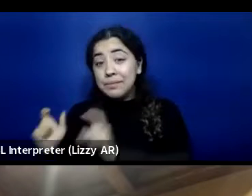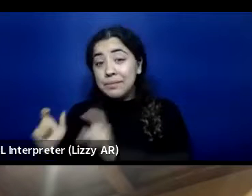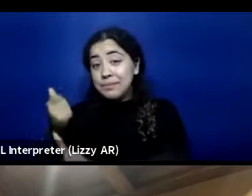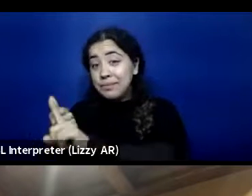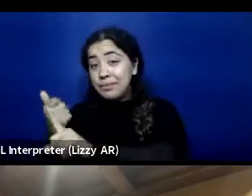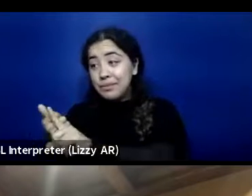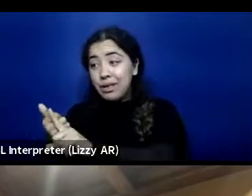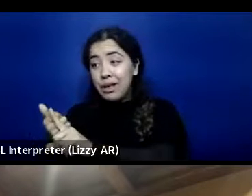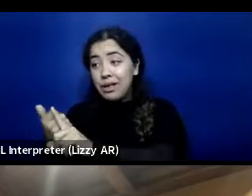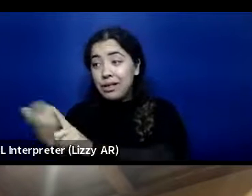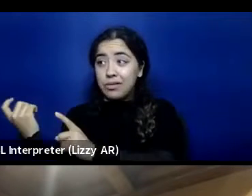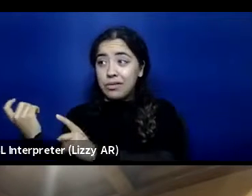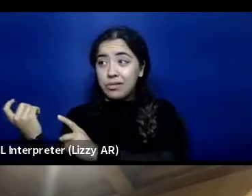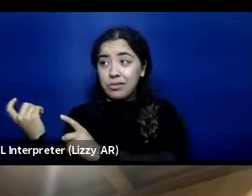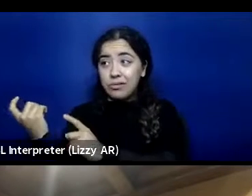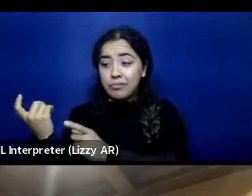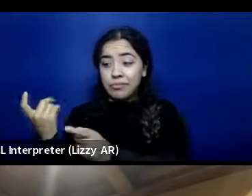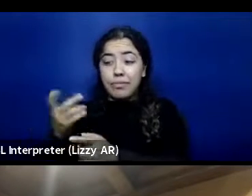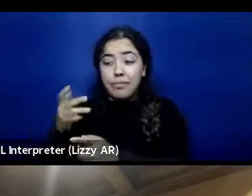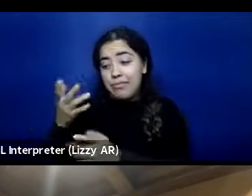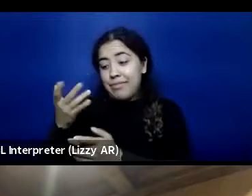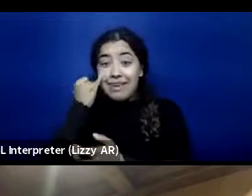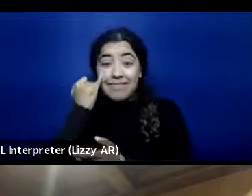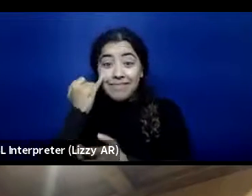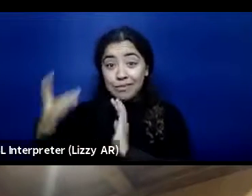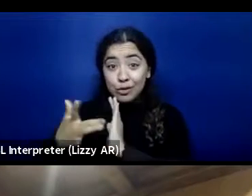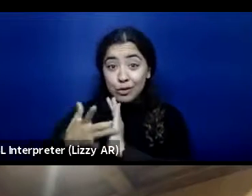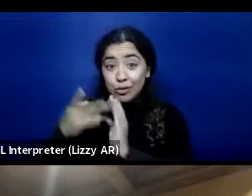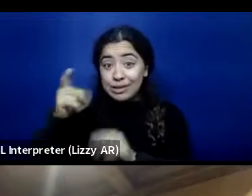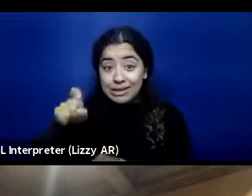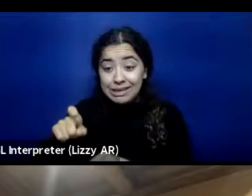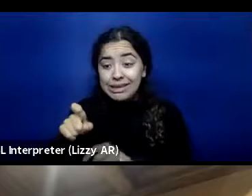So could you just share a little bit of your perspective